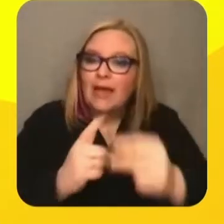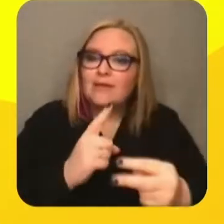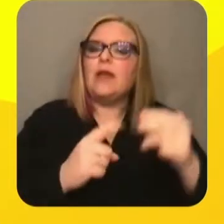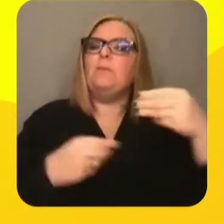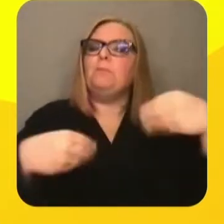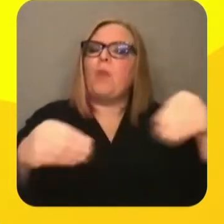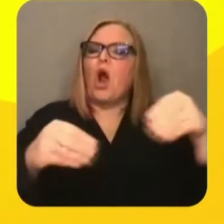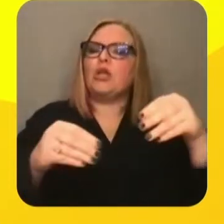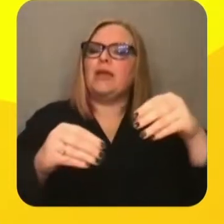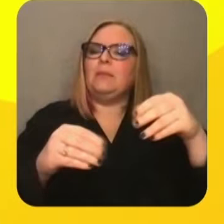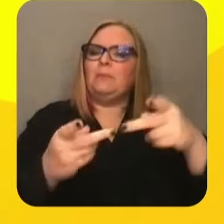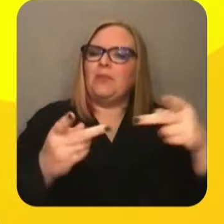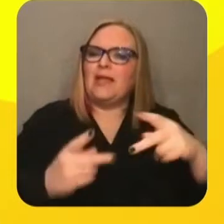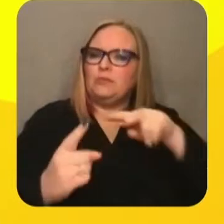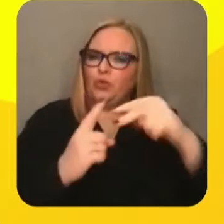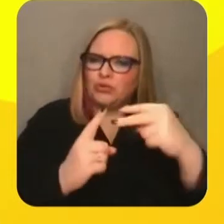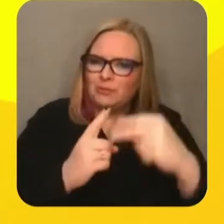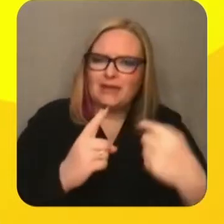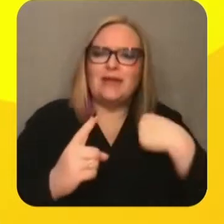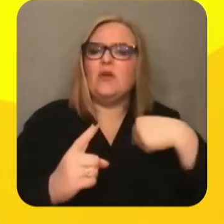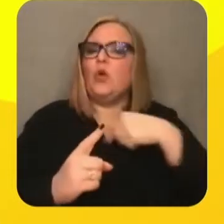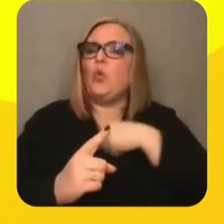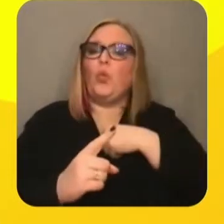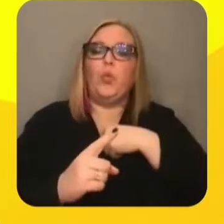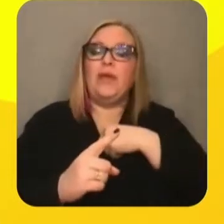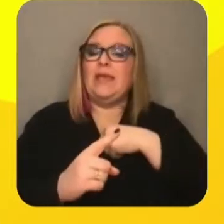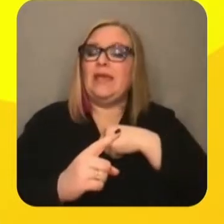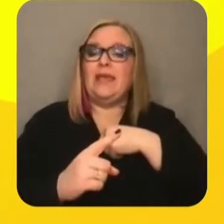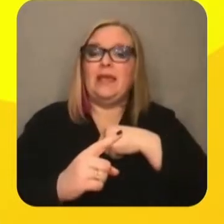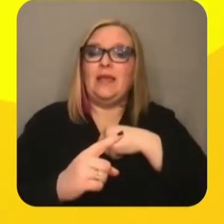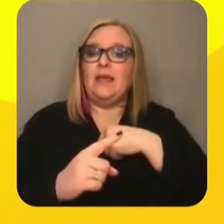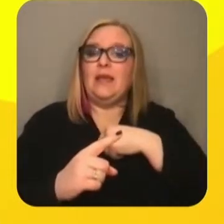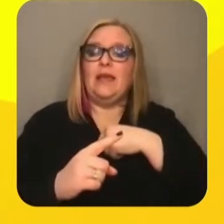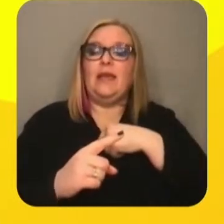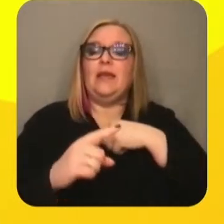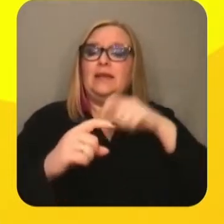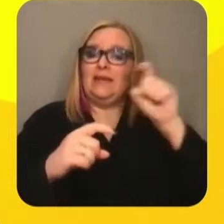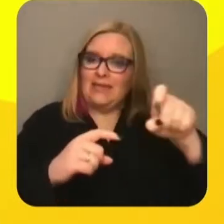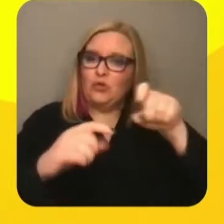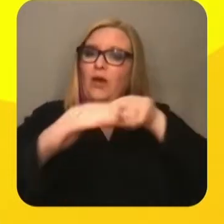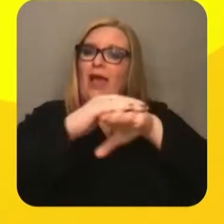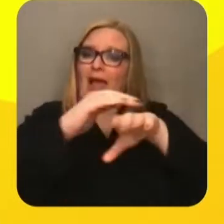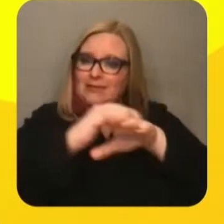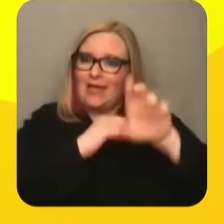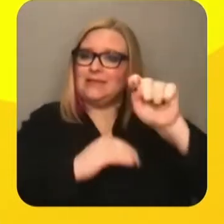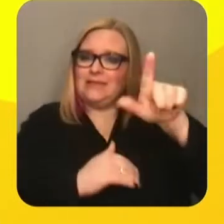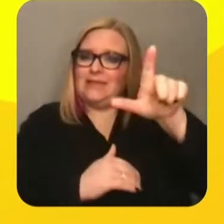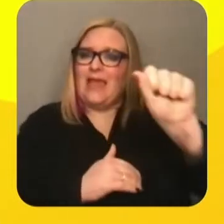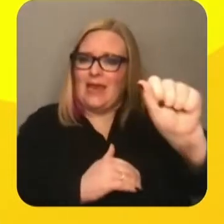And so we are in no short of being able to access the data. But to your point, what is it that we're going to do with the data?